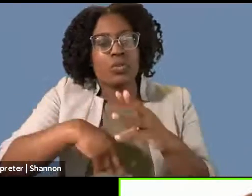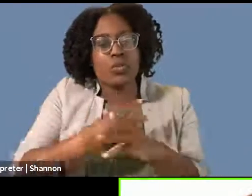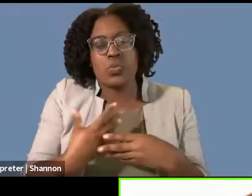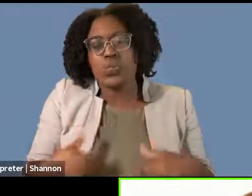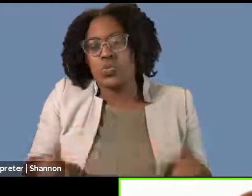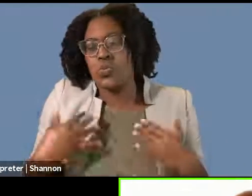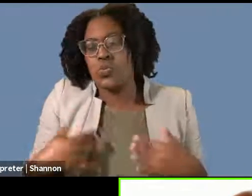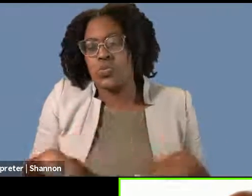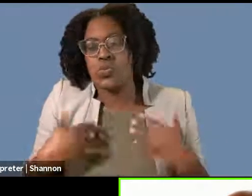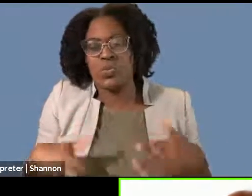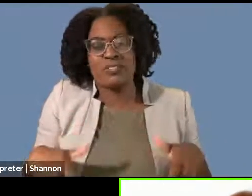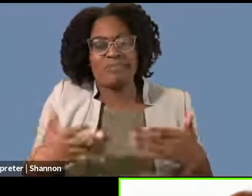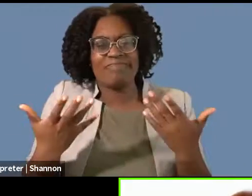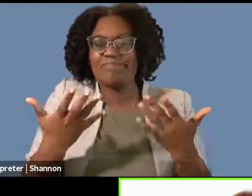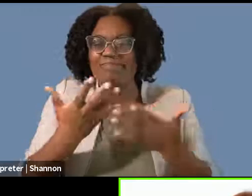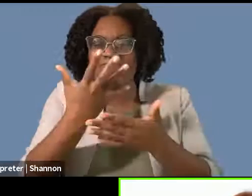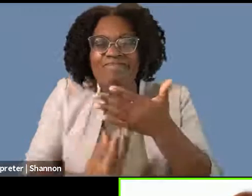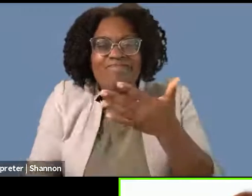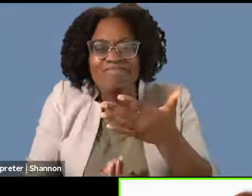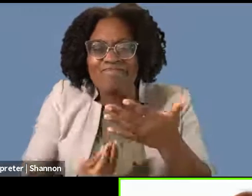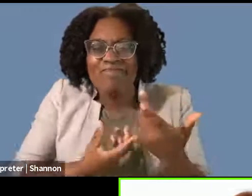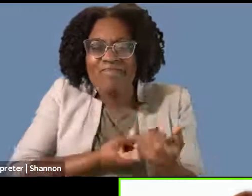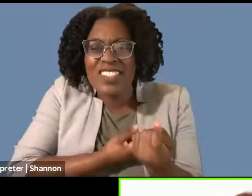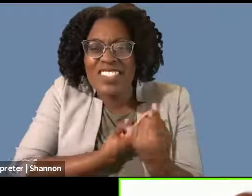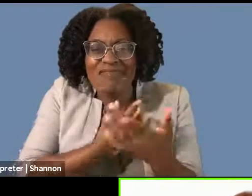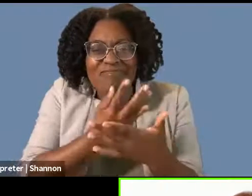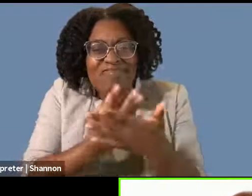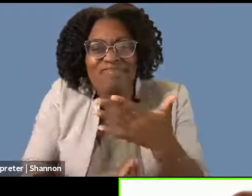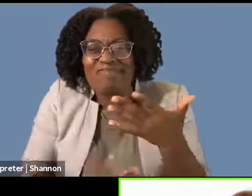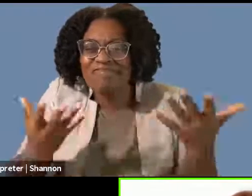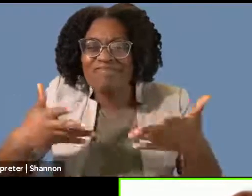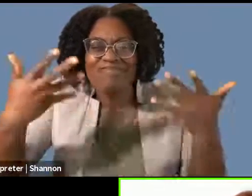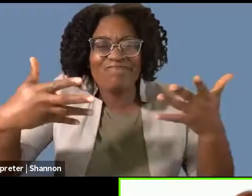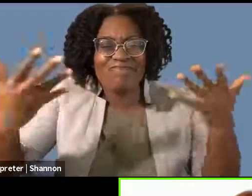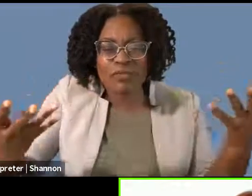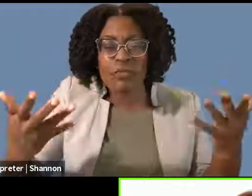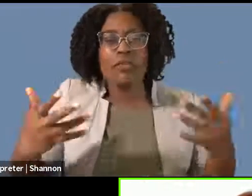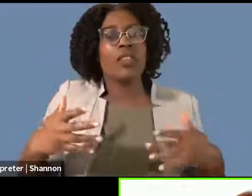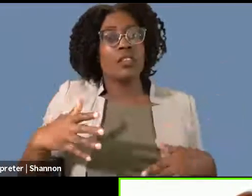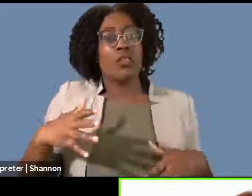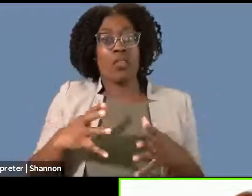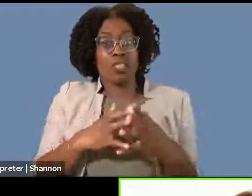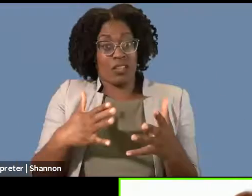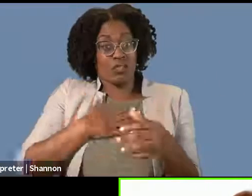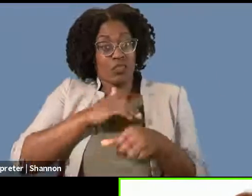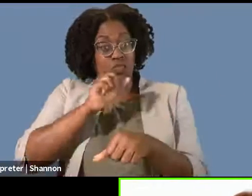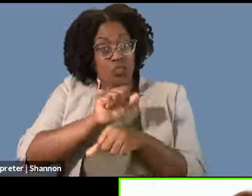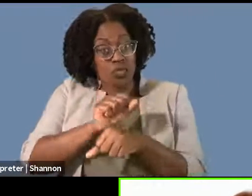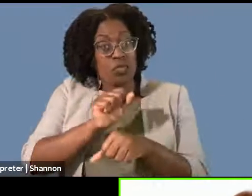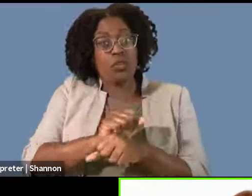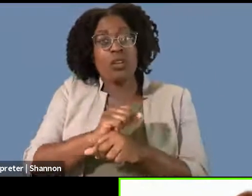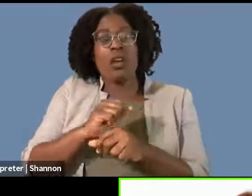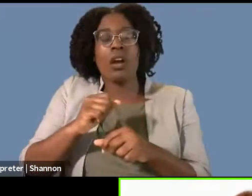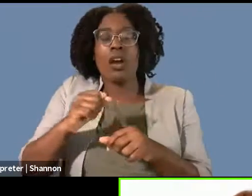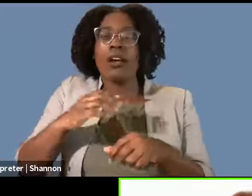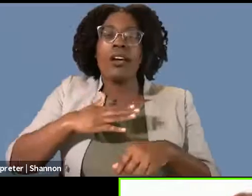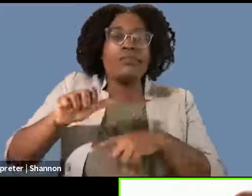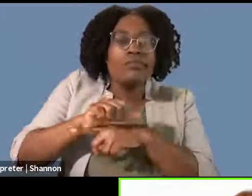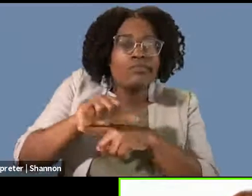I have dedicated a lot of my life and work to building empathy and a lot of my training has